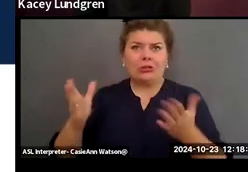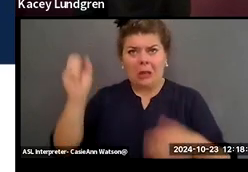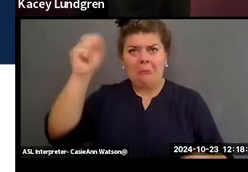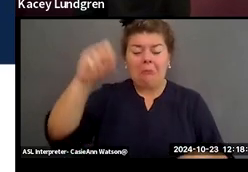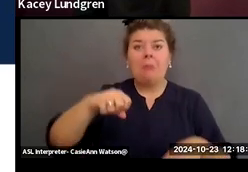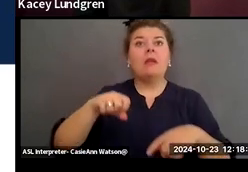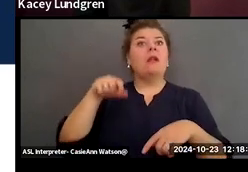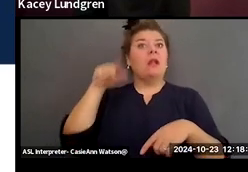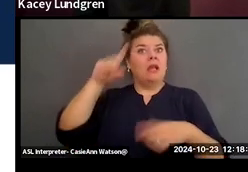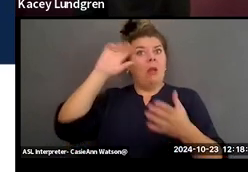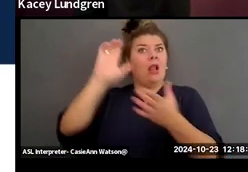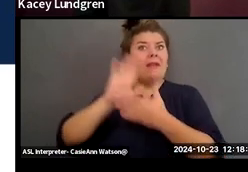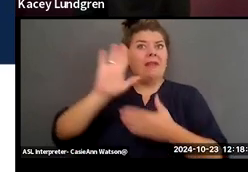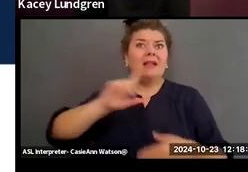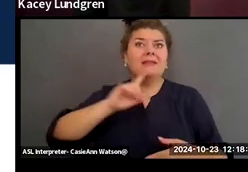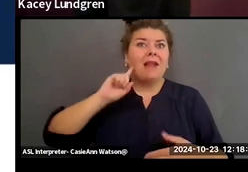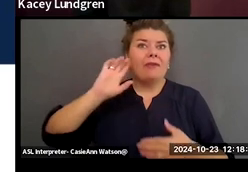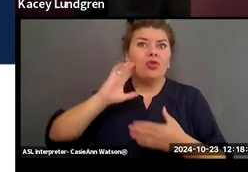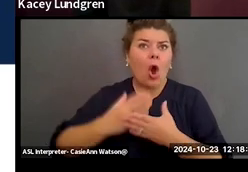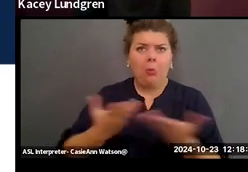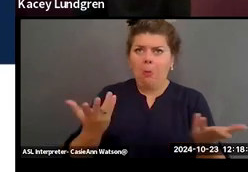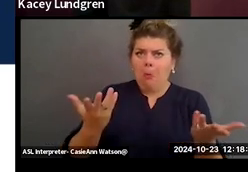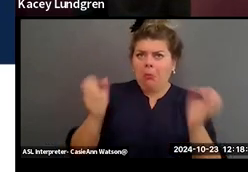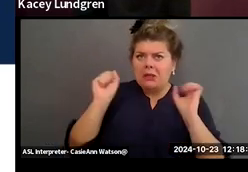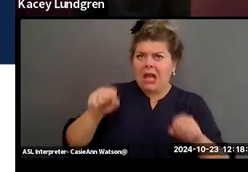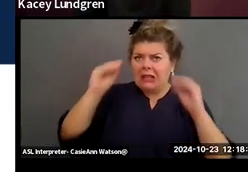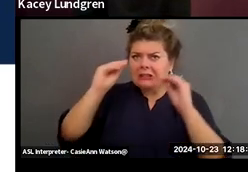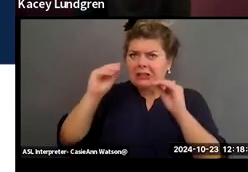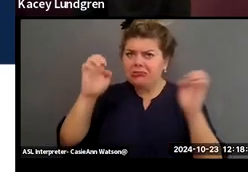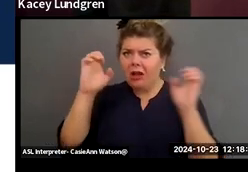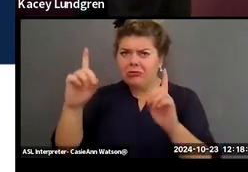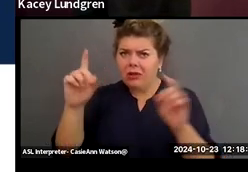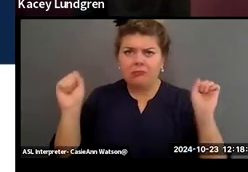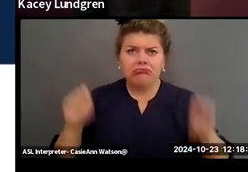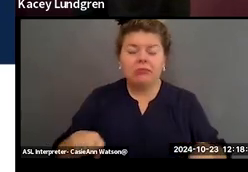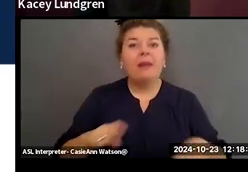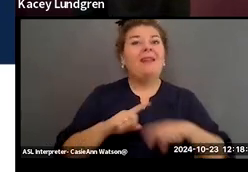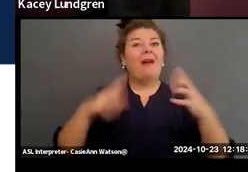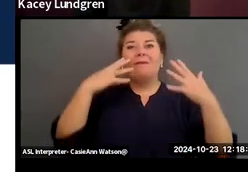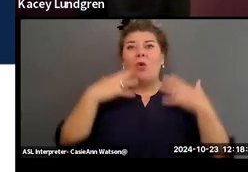he believed that his deaf daughter could be educated. Unfortunately, no school for the deaf